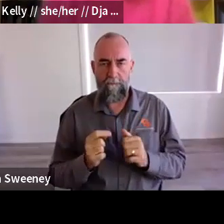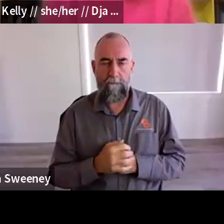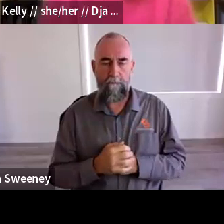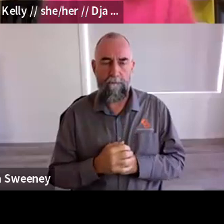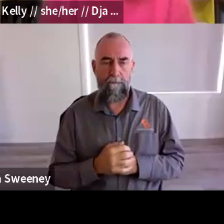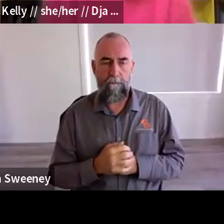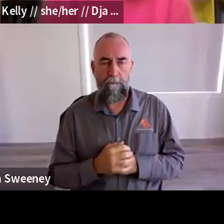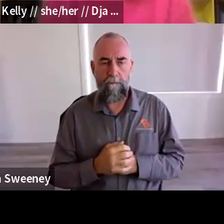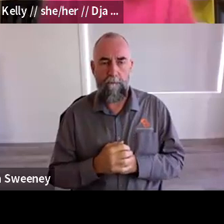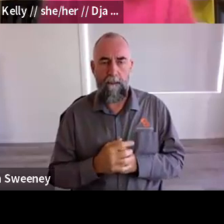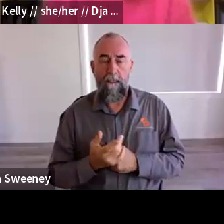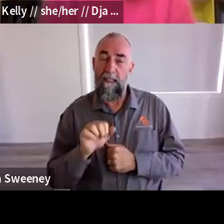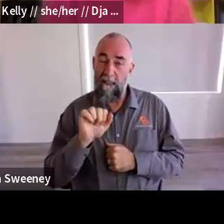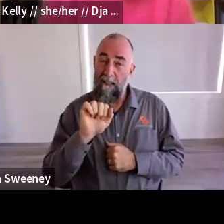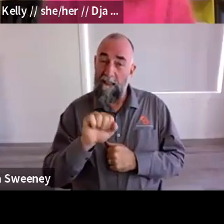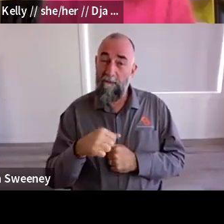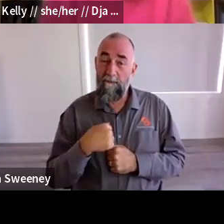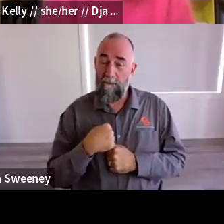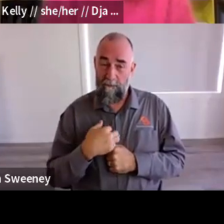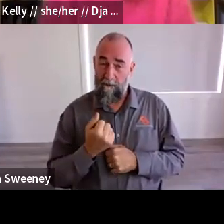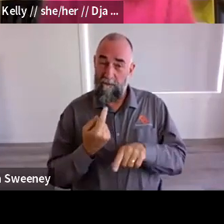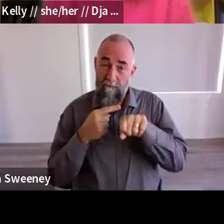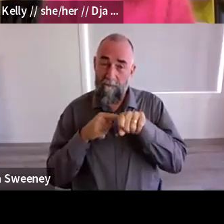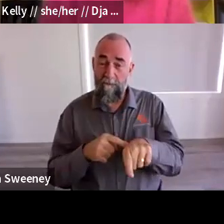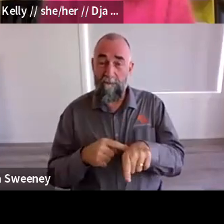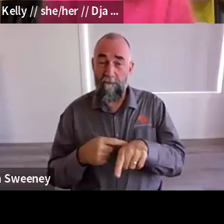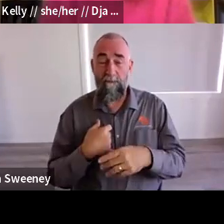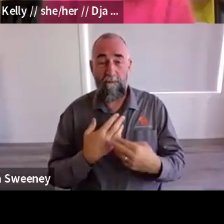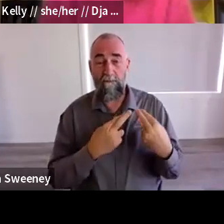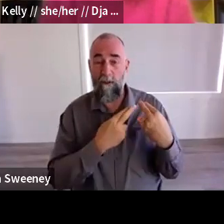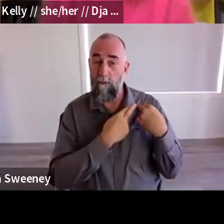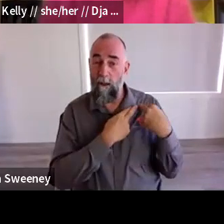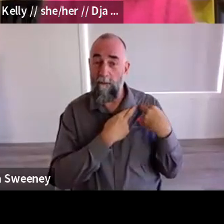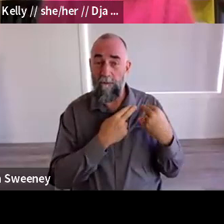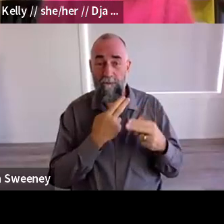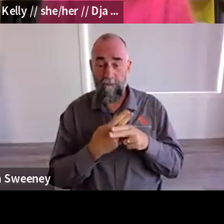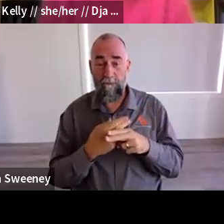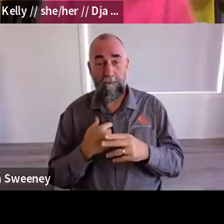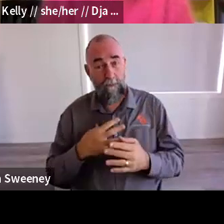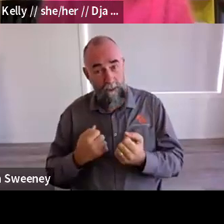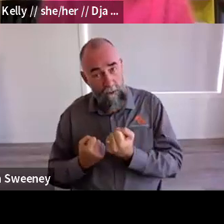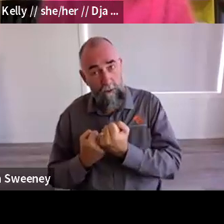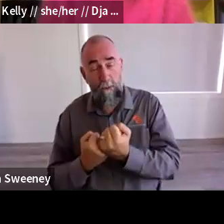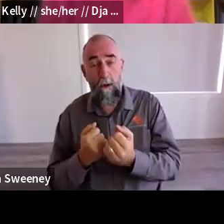who never have a voice. Very rarely have a voice. Thanks, Marie. And yeah, I think there's - there's a